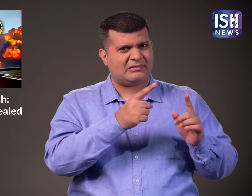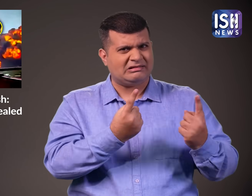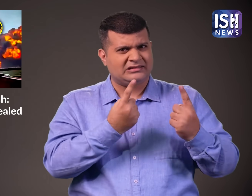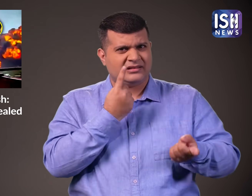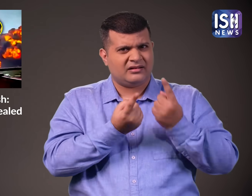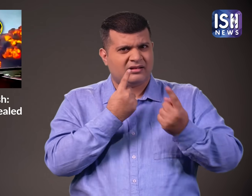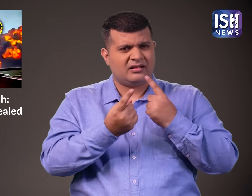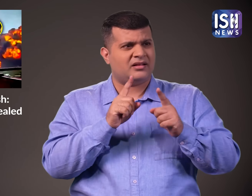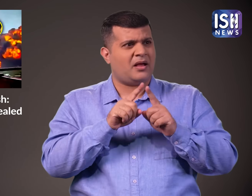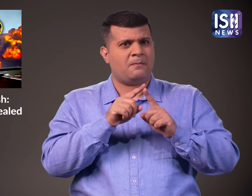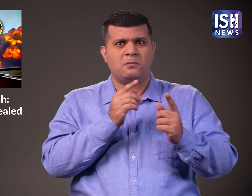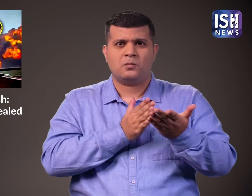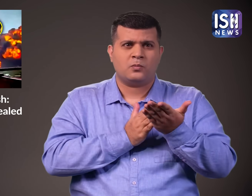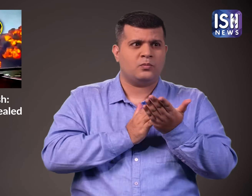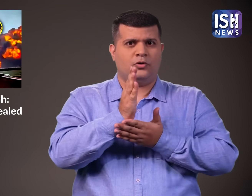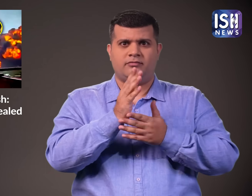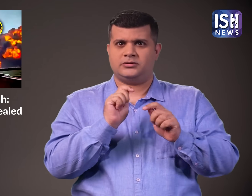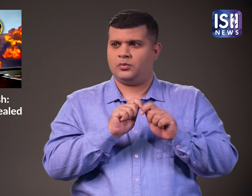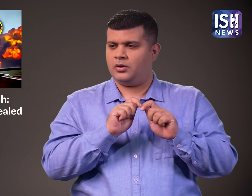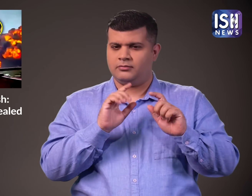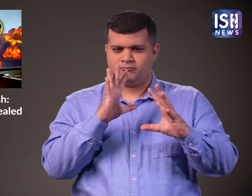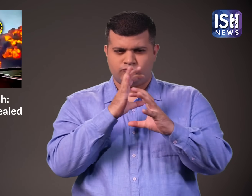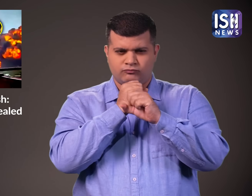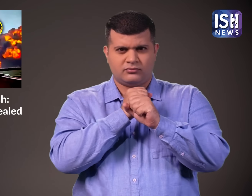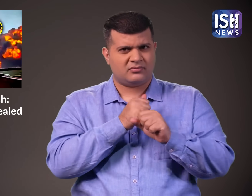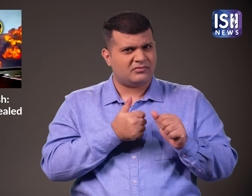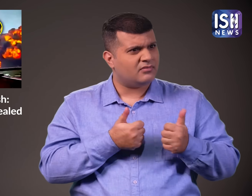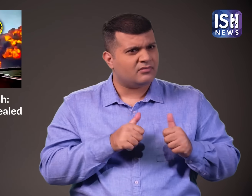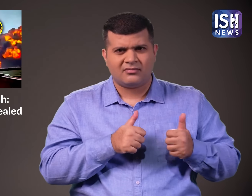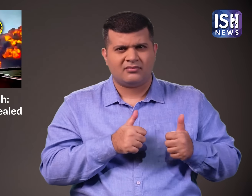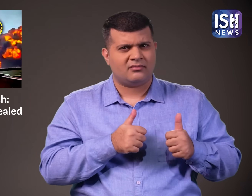There should have been a strict professional procedure, ensuring confidentiality.